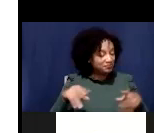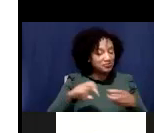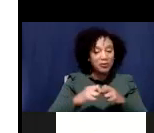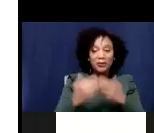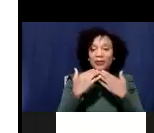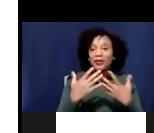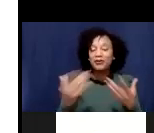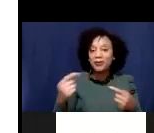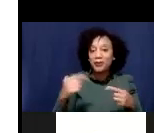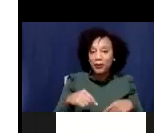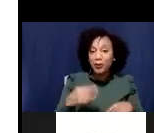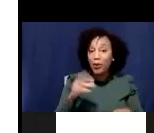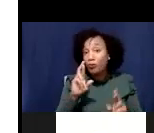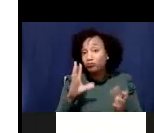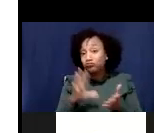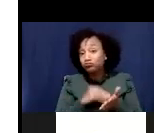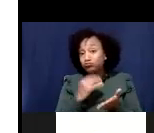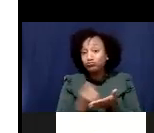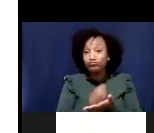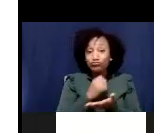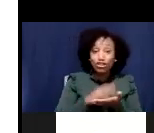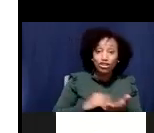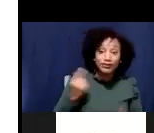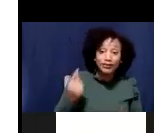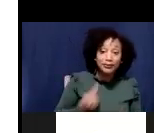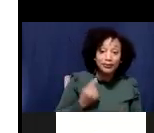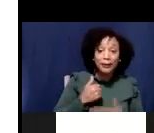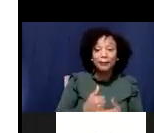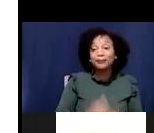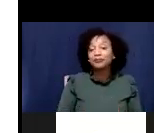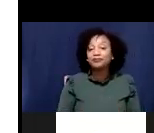I hope this was helpful for y'all and do not hesitate